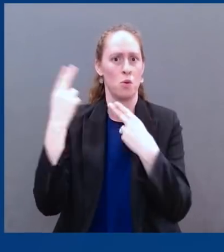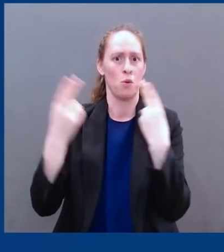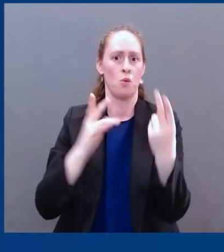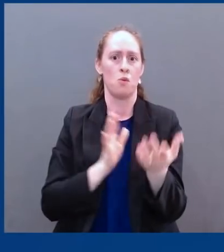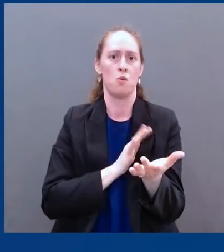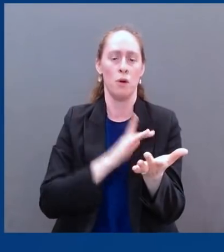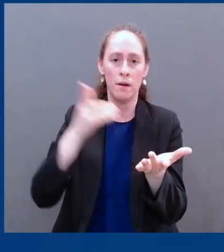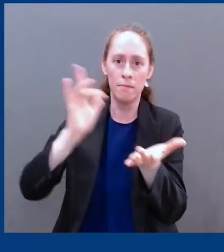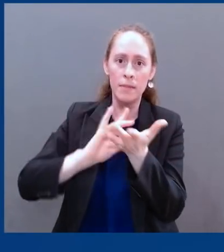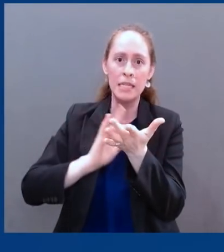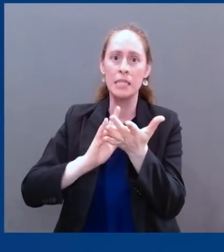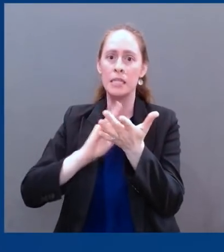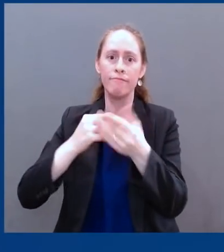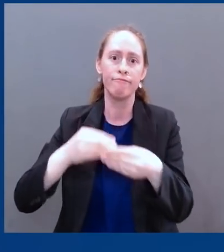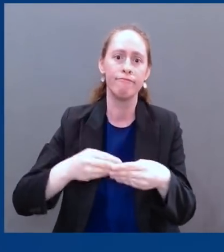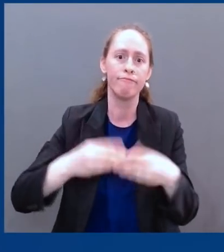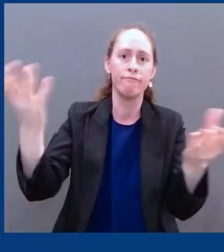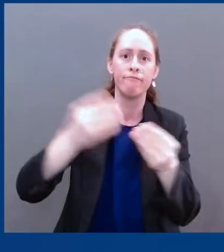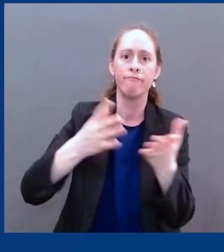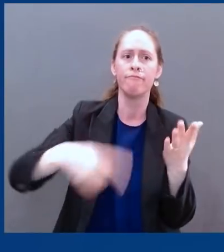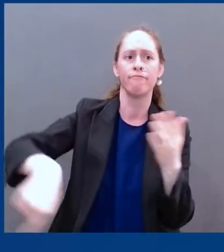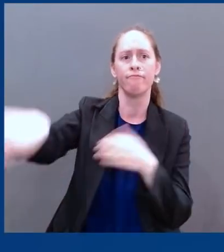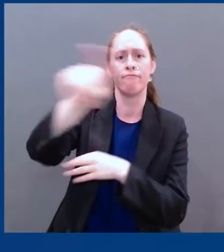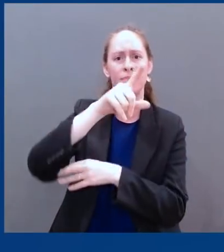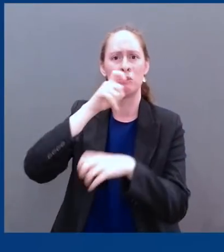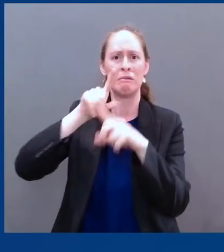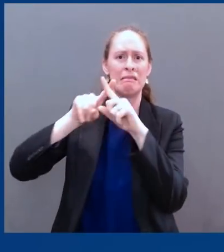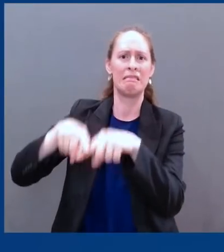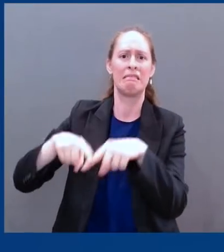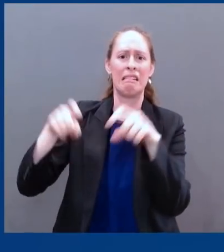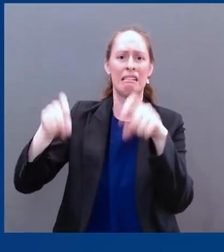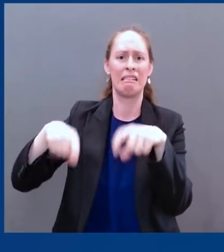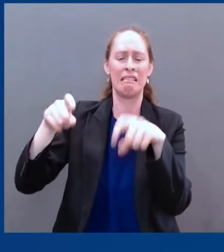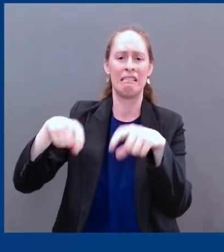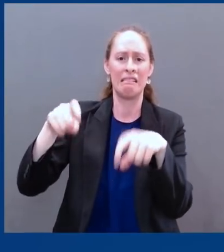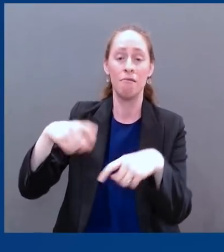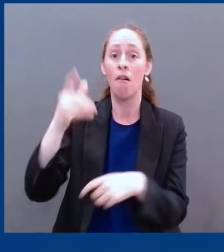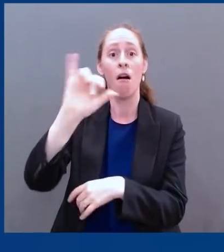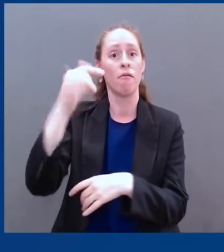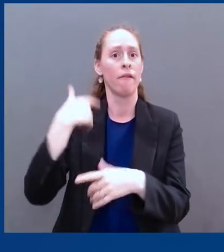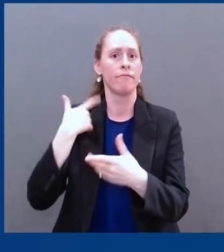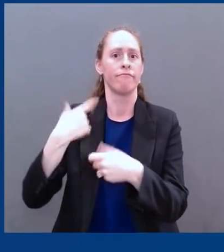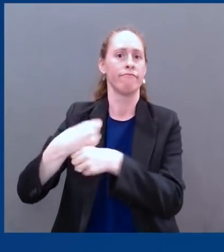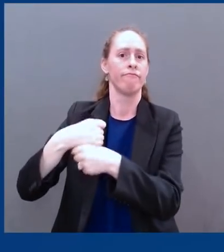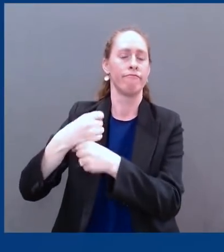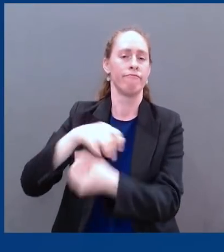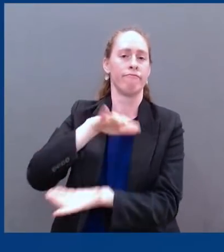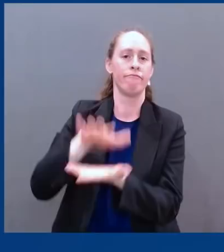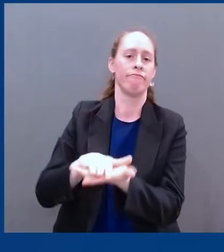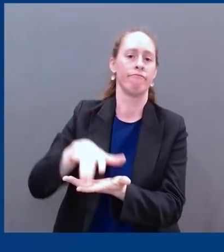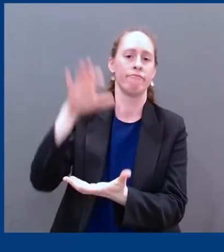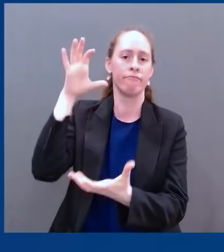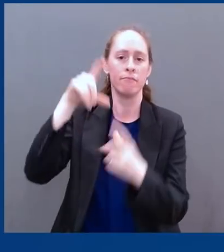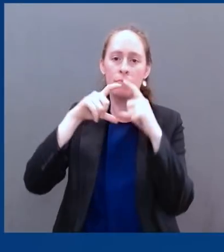making hundreds of millions of N95 masks and at-home tests available to the American people for free,